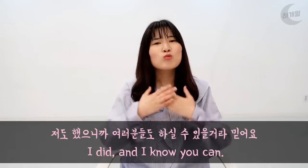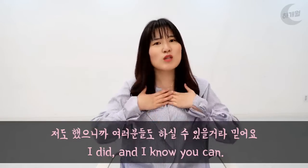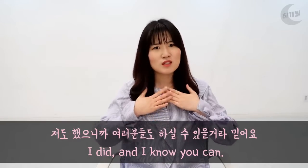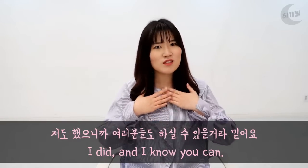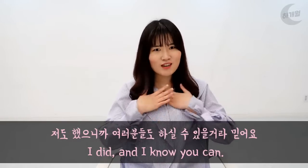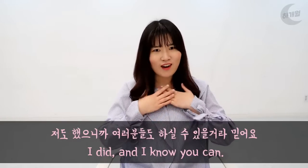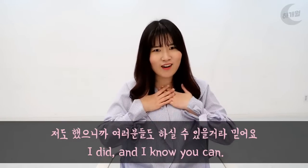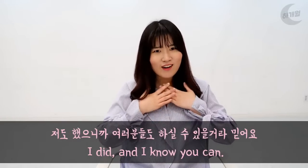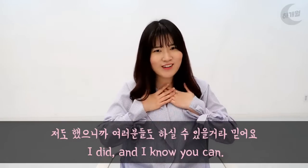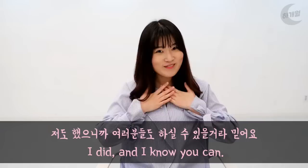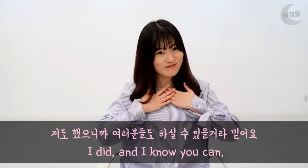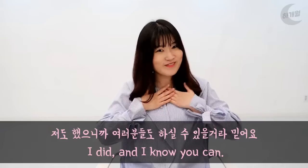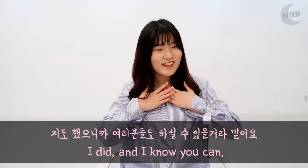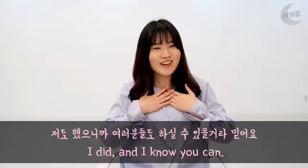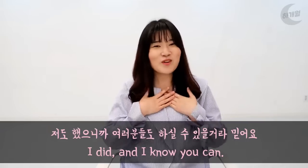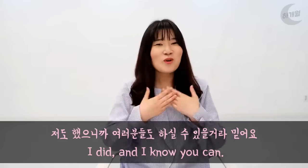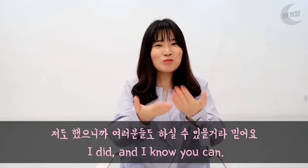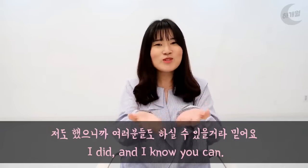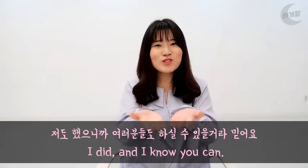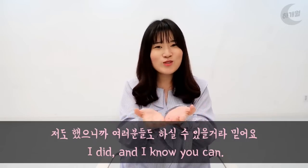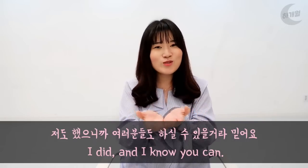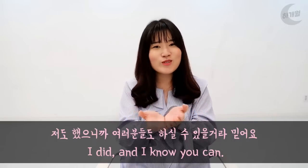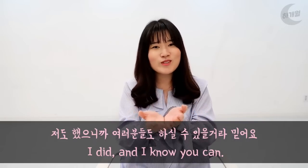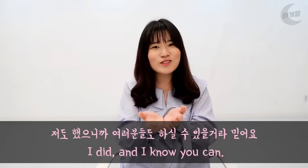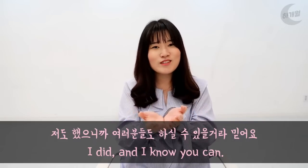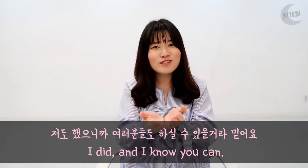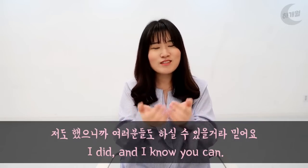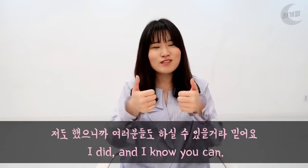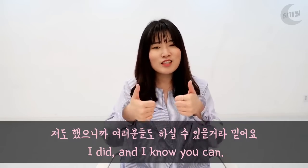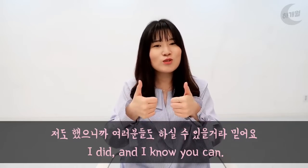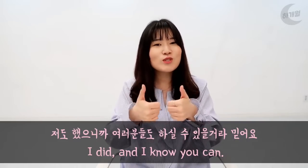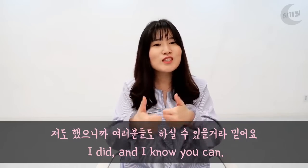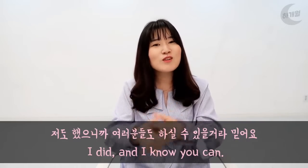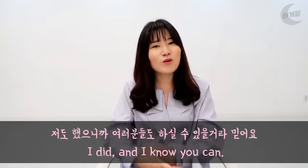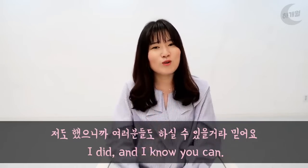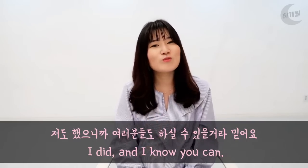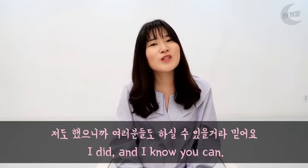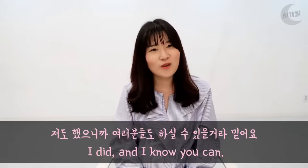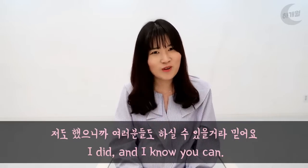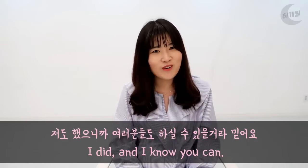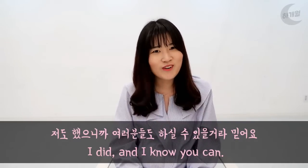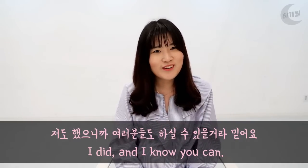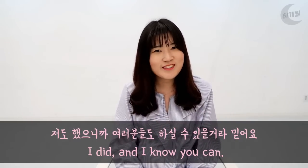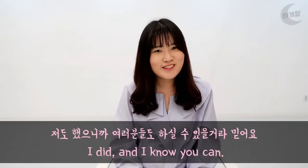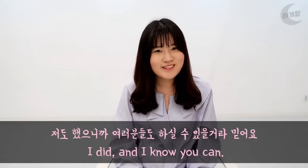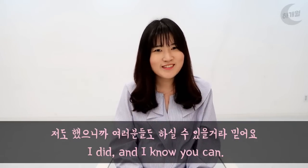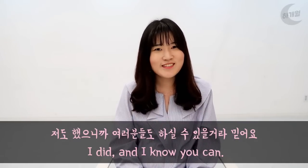I did, and I know you can.